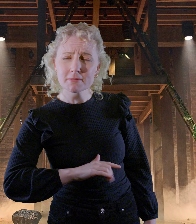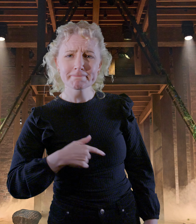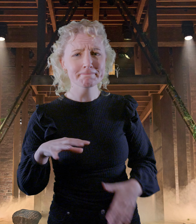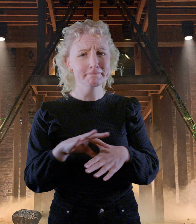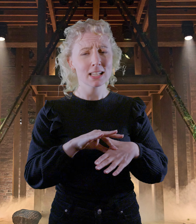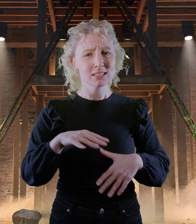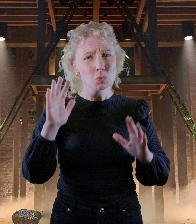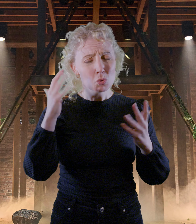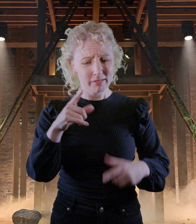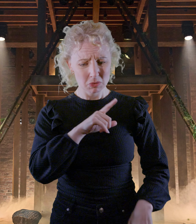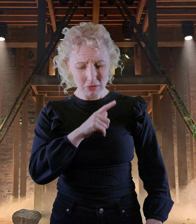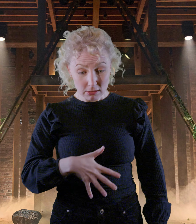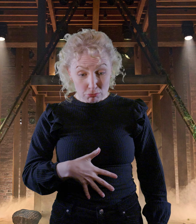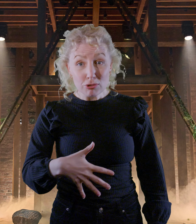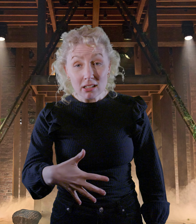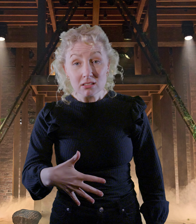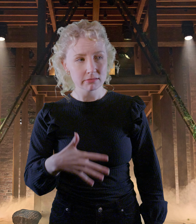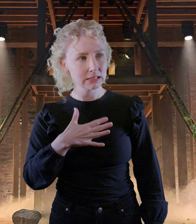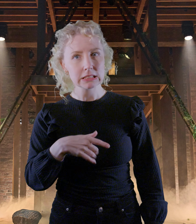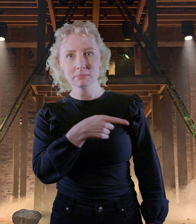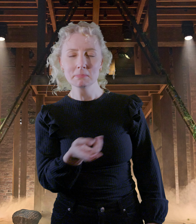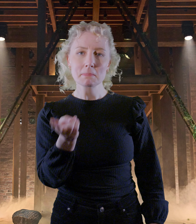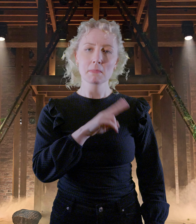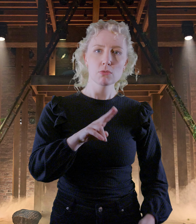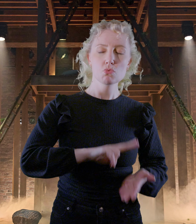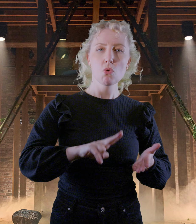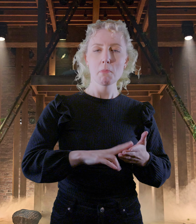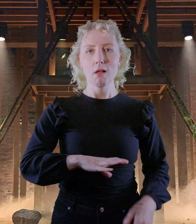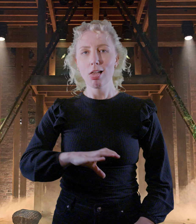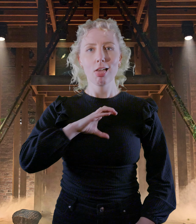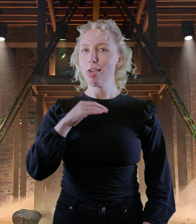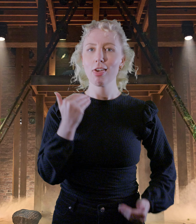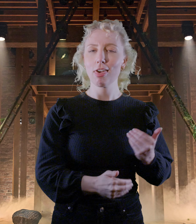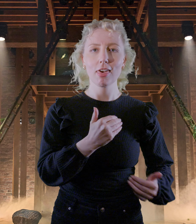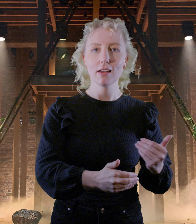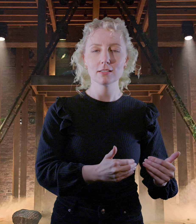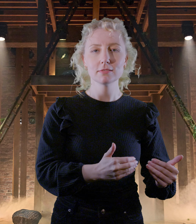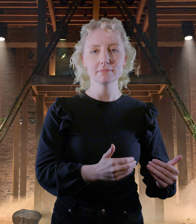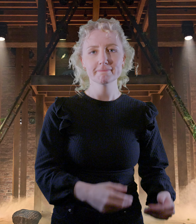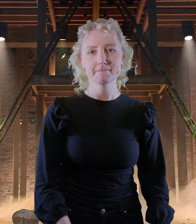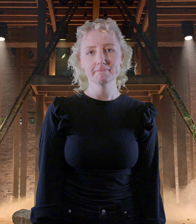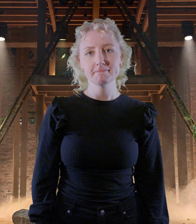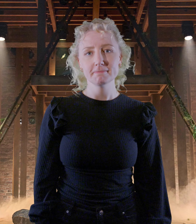Agnes is pregnant again and wants William to be back to his old self when their second child arrives.